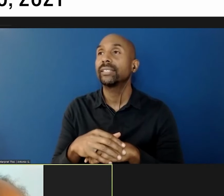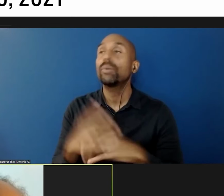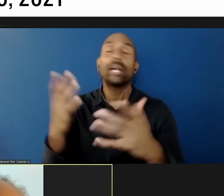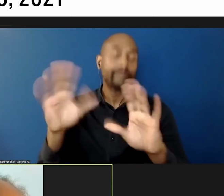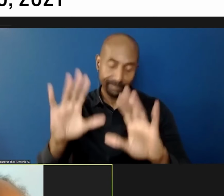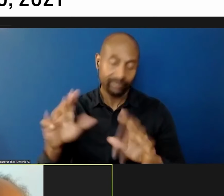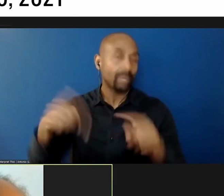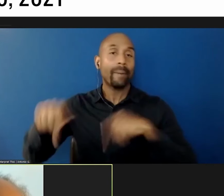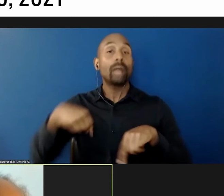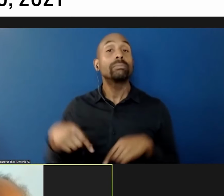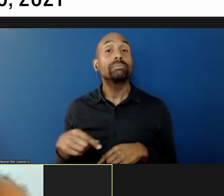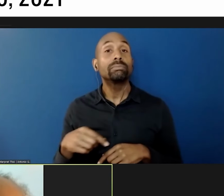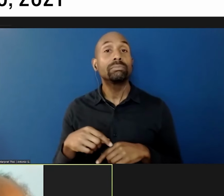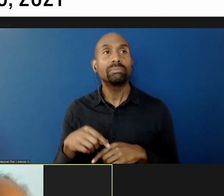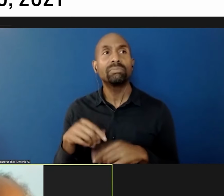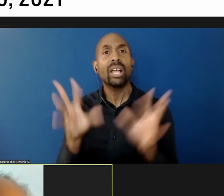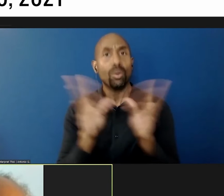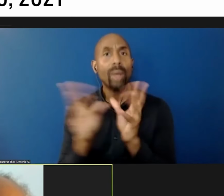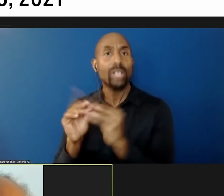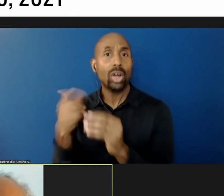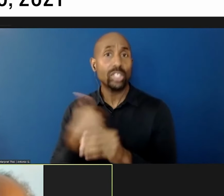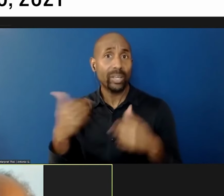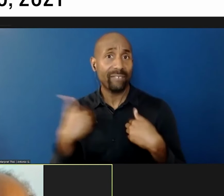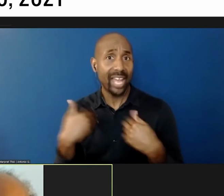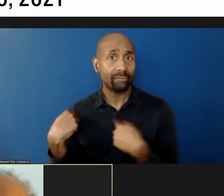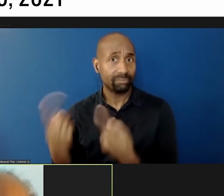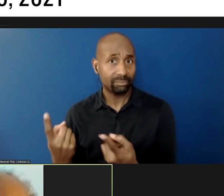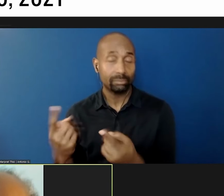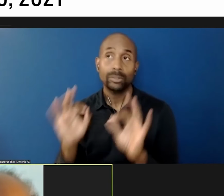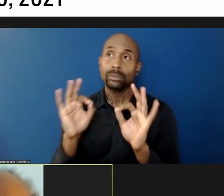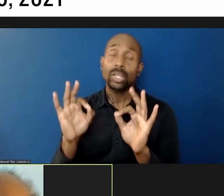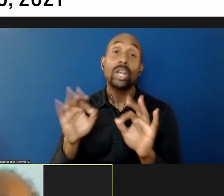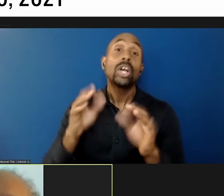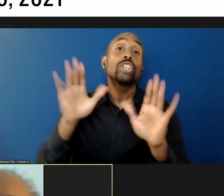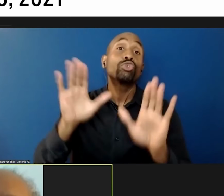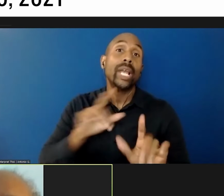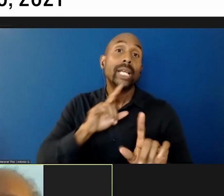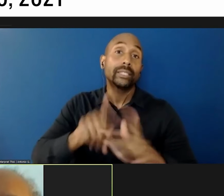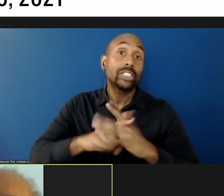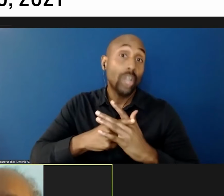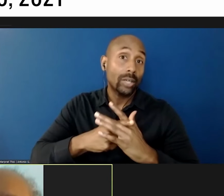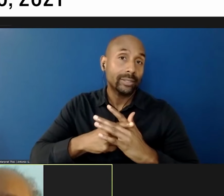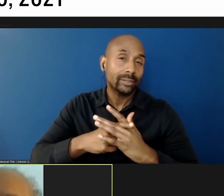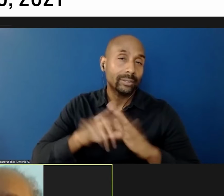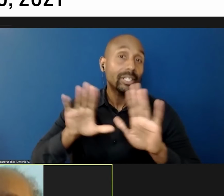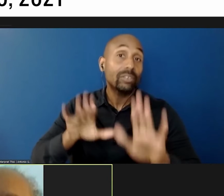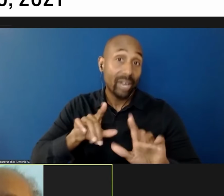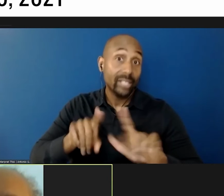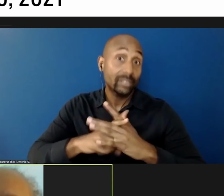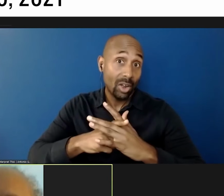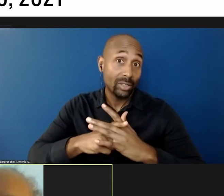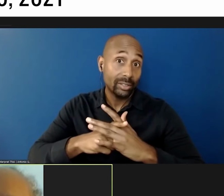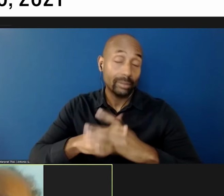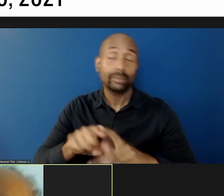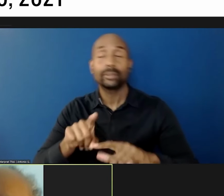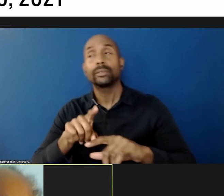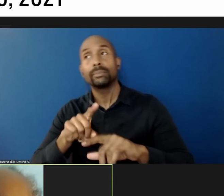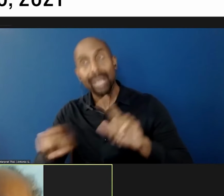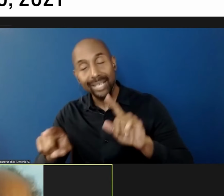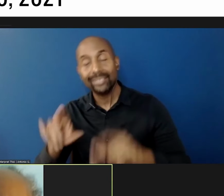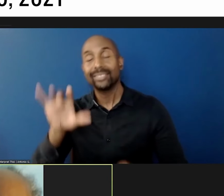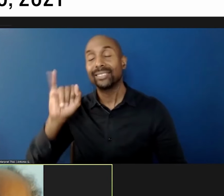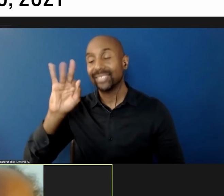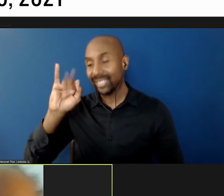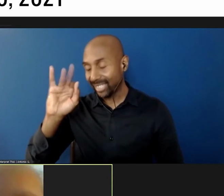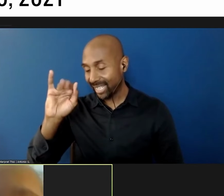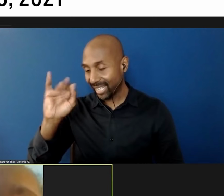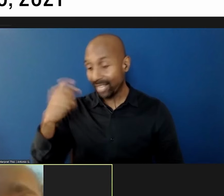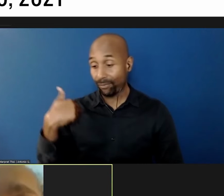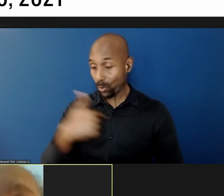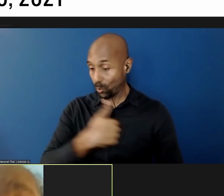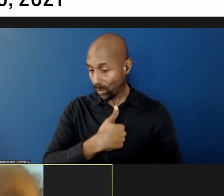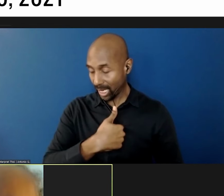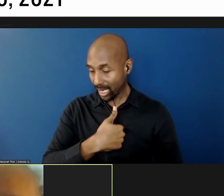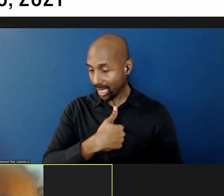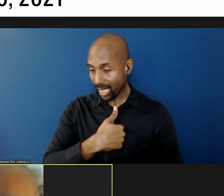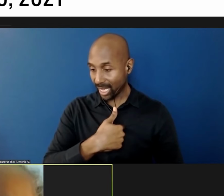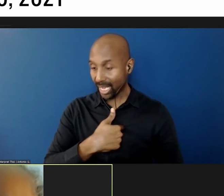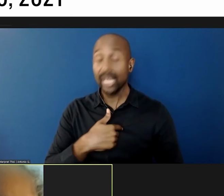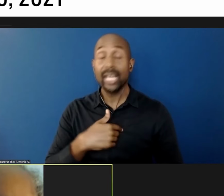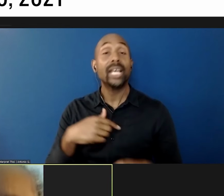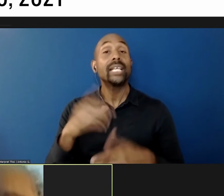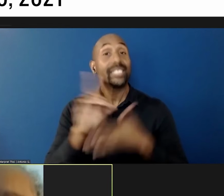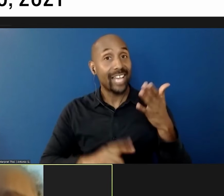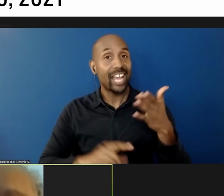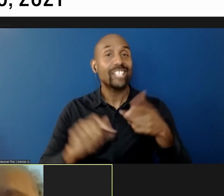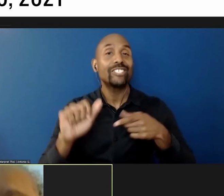a great start, but if we are, for example, if we are designing training materials and